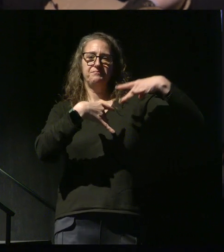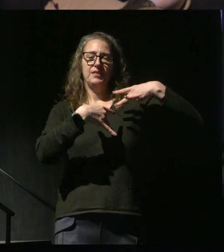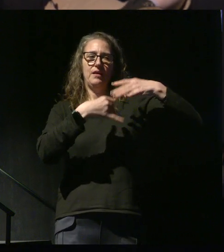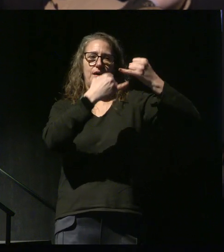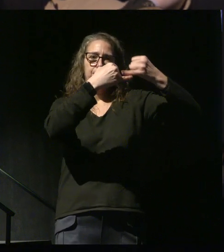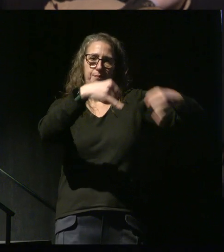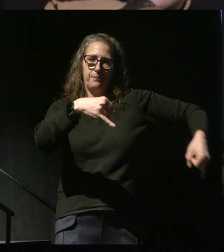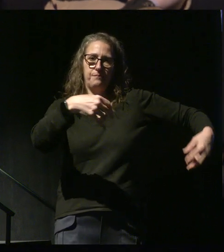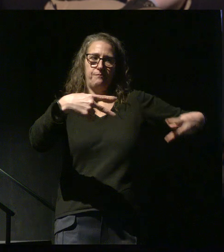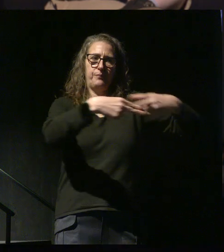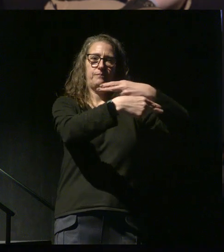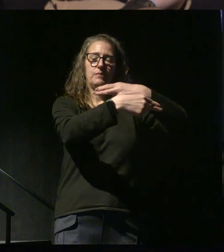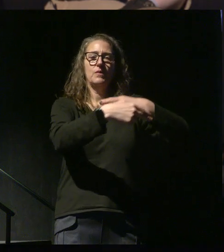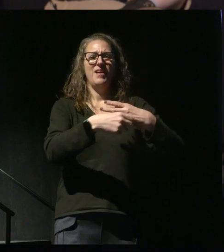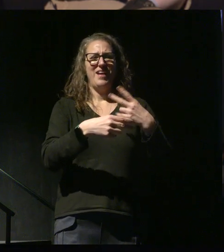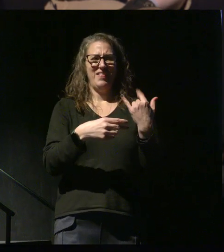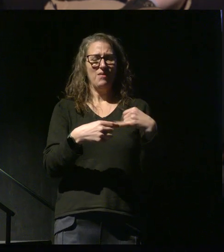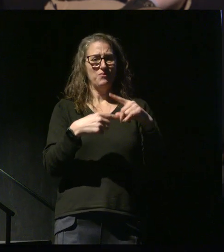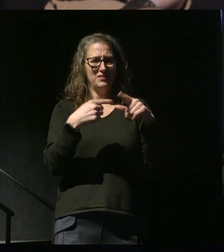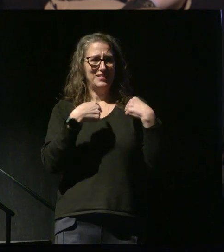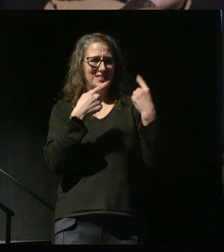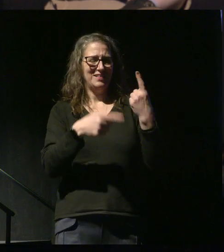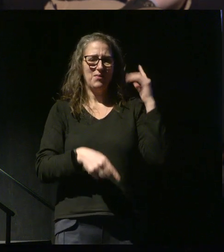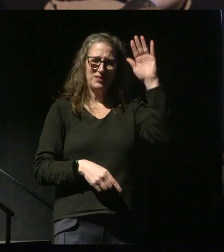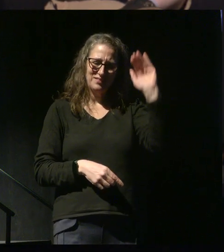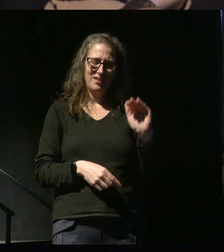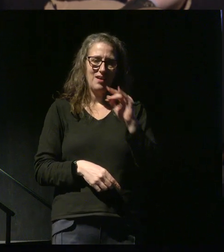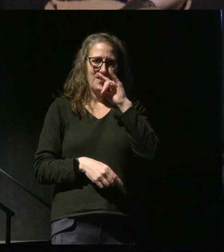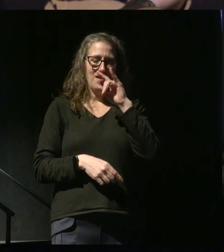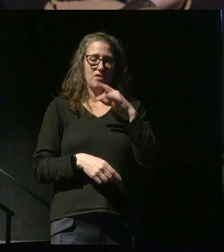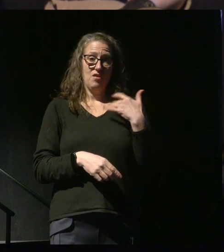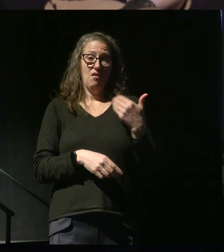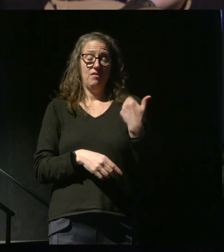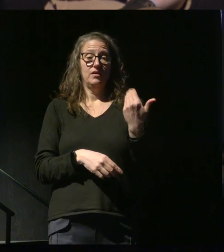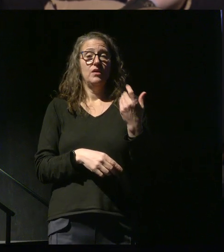Mm-mm. And it was really, it was just such the right time for me